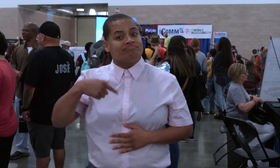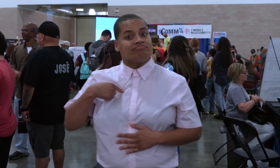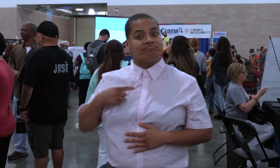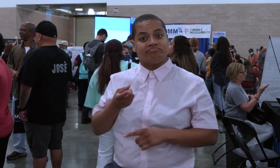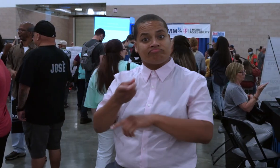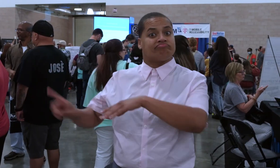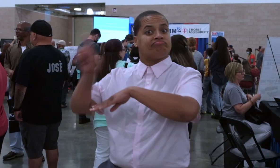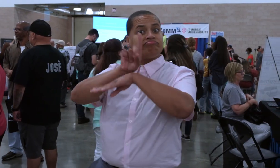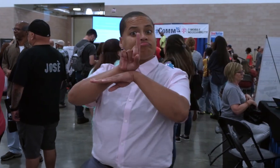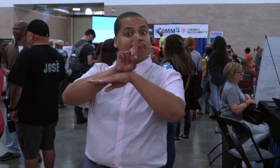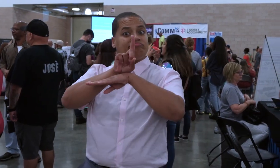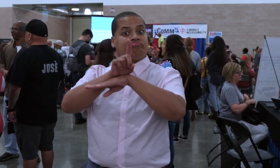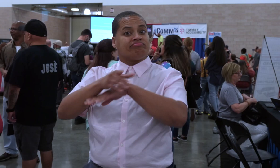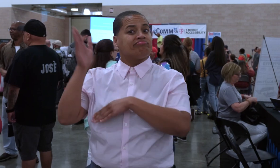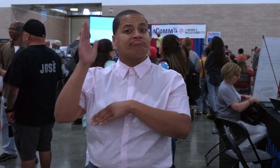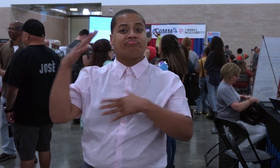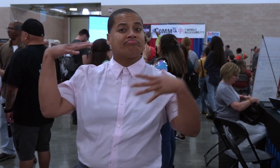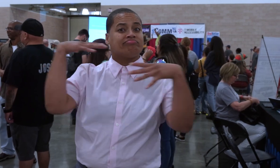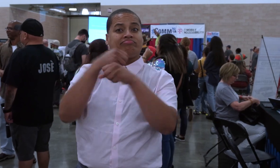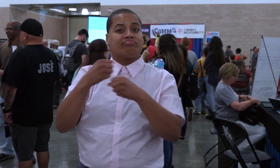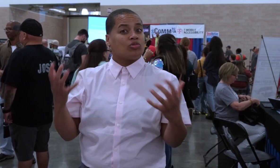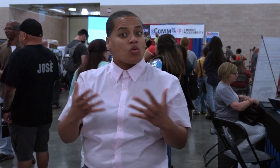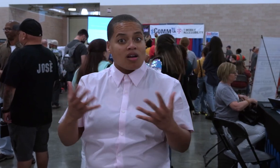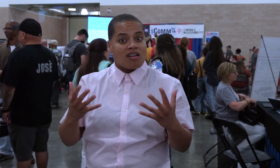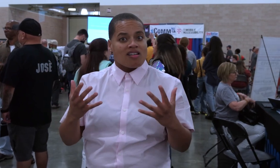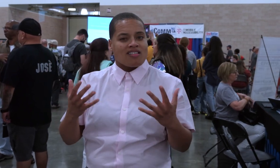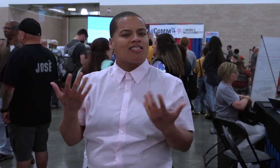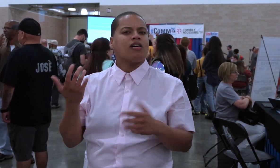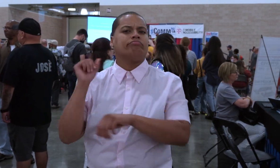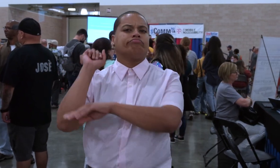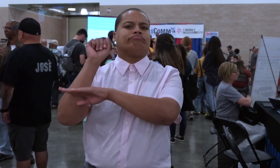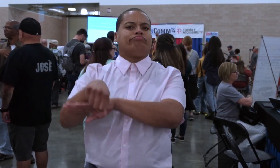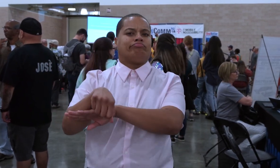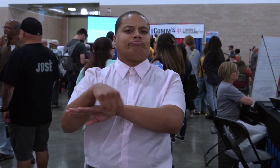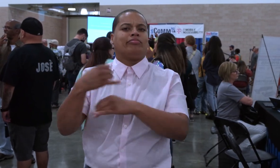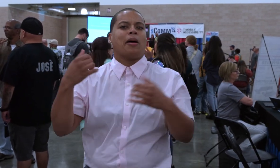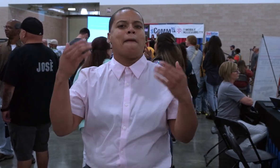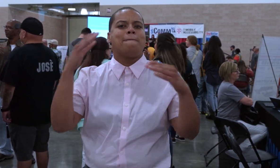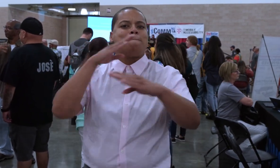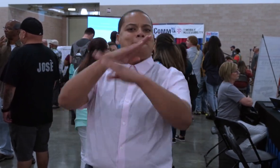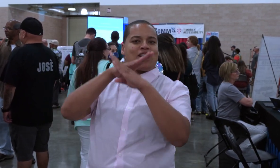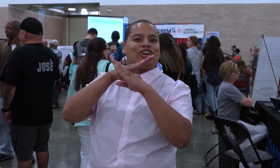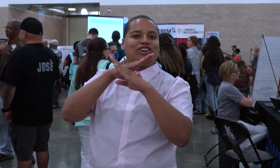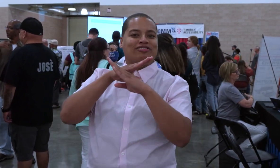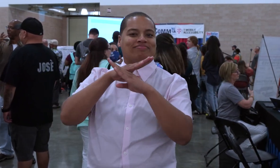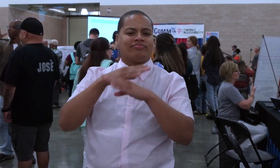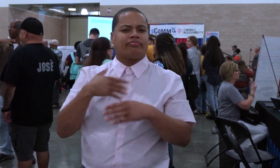I was just on stage earlier, talking about overcoming barriers.